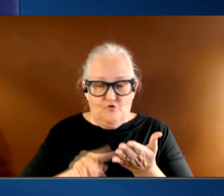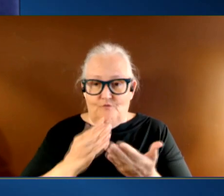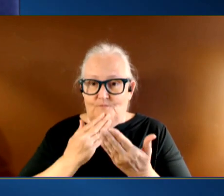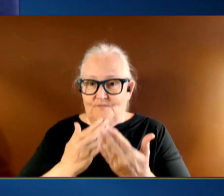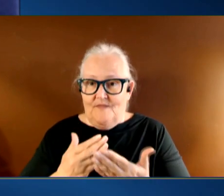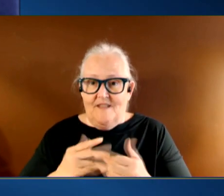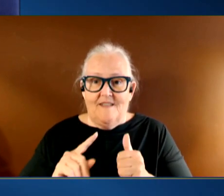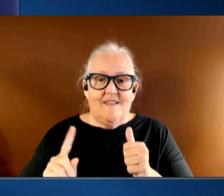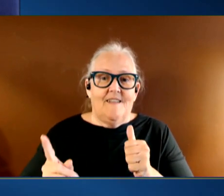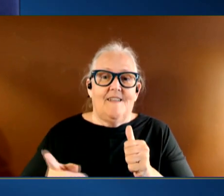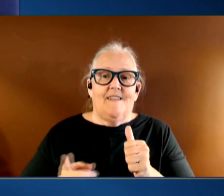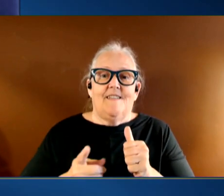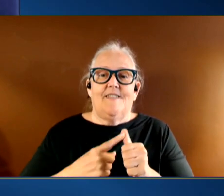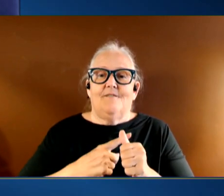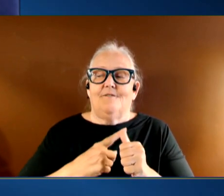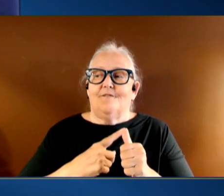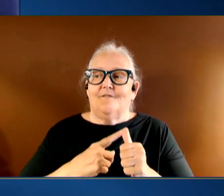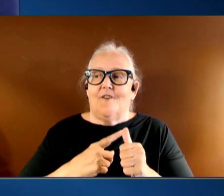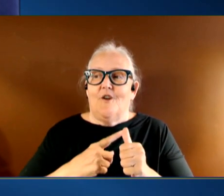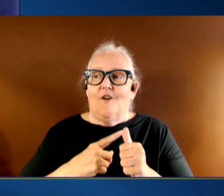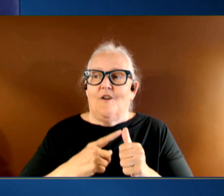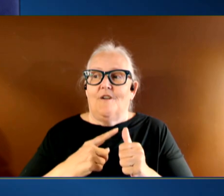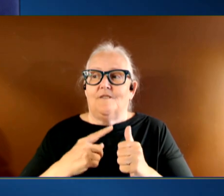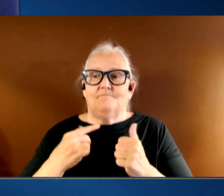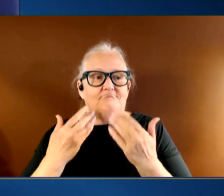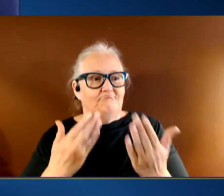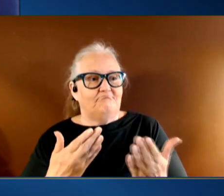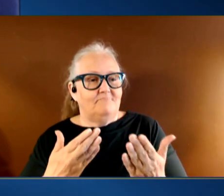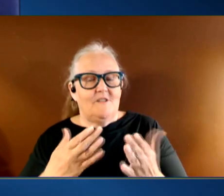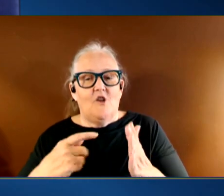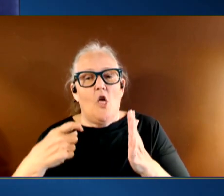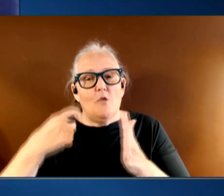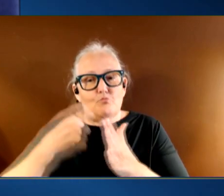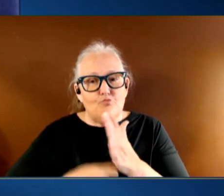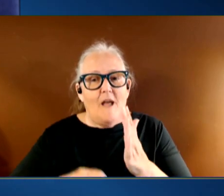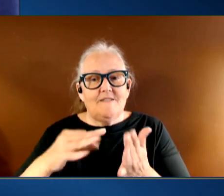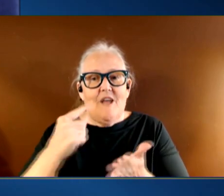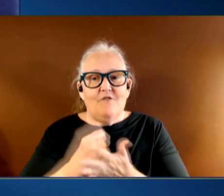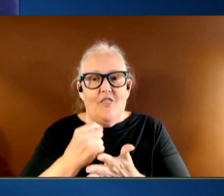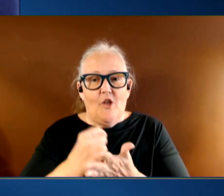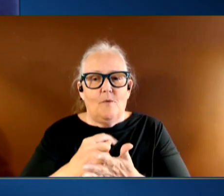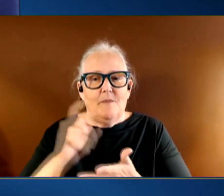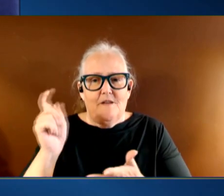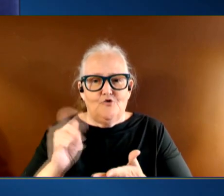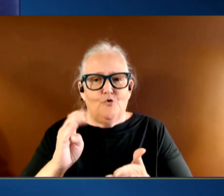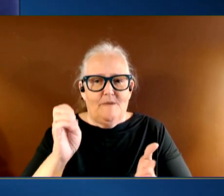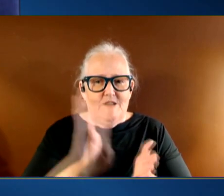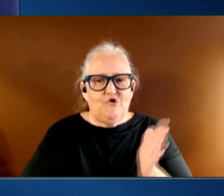therapies was actually lower than what the prices are set now. And why that actually is a positive